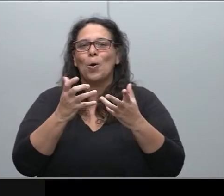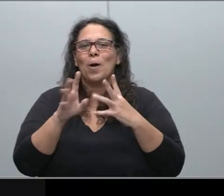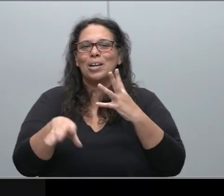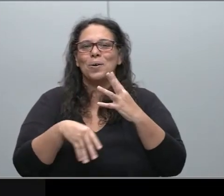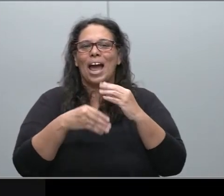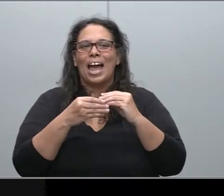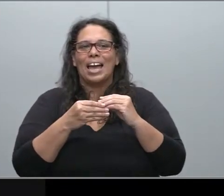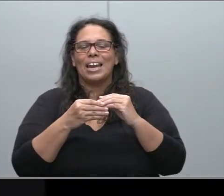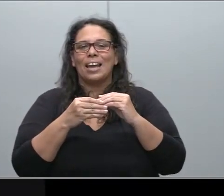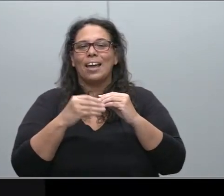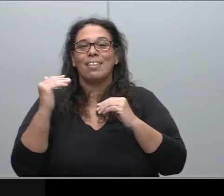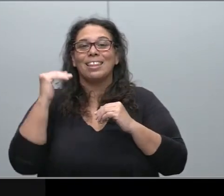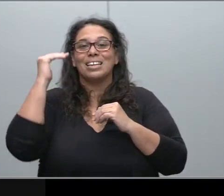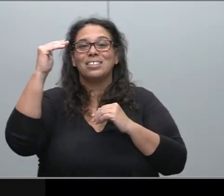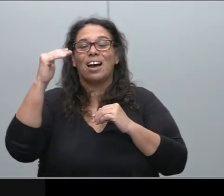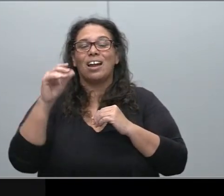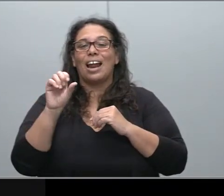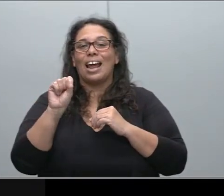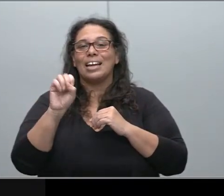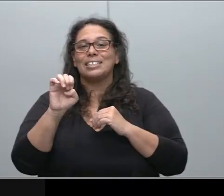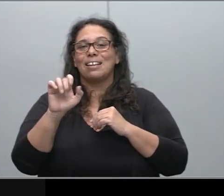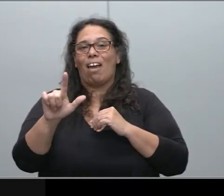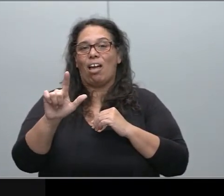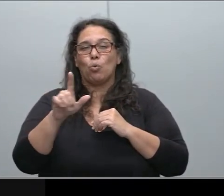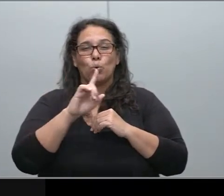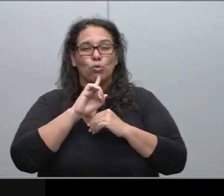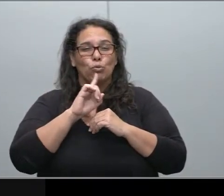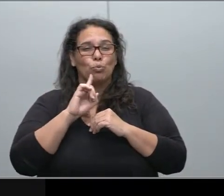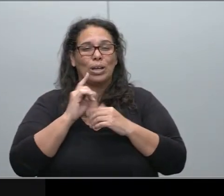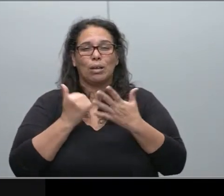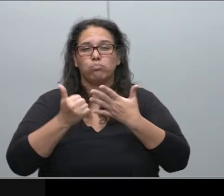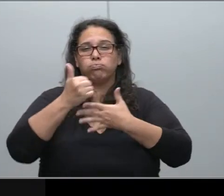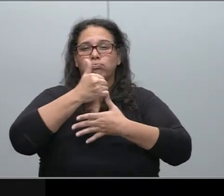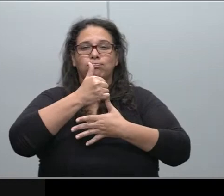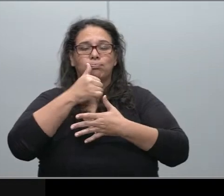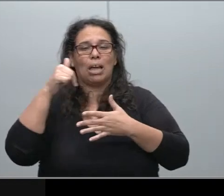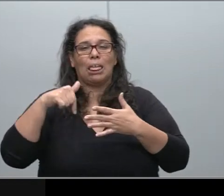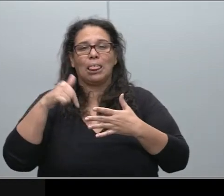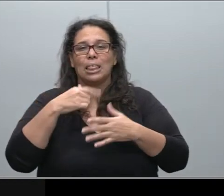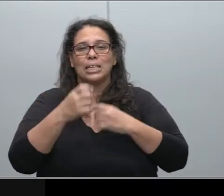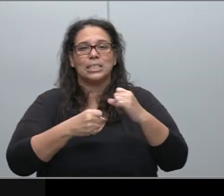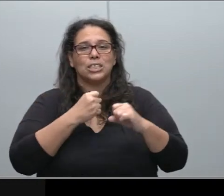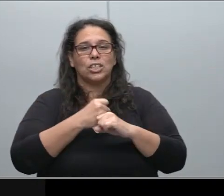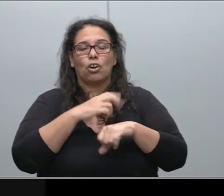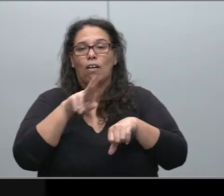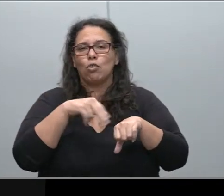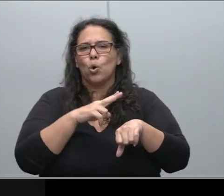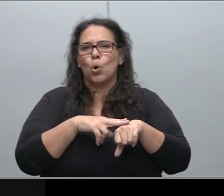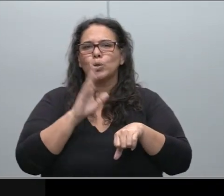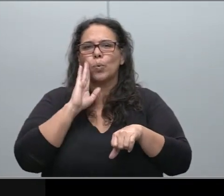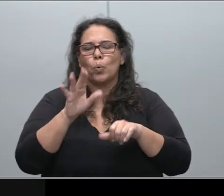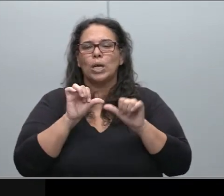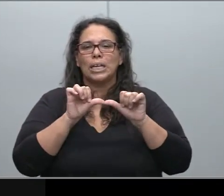into one of those three categories. And so here we are today, we are live streaming this session,